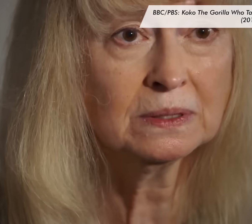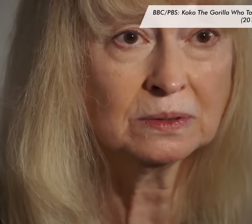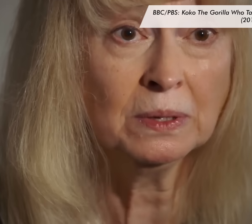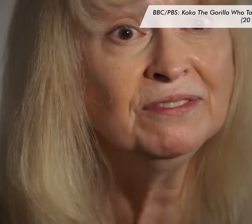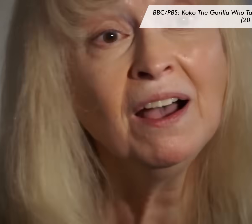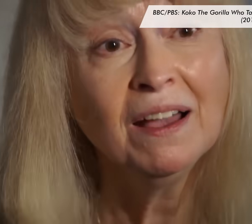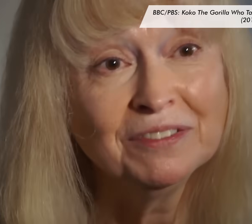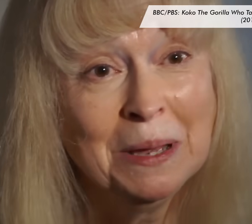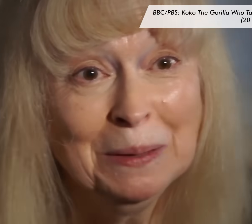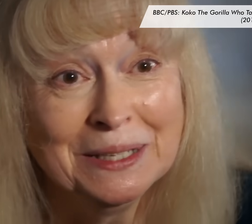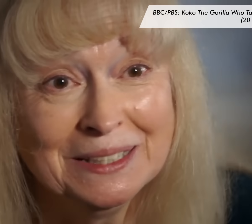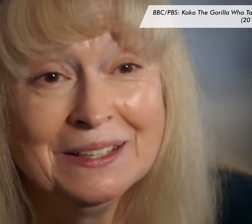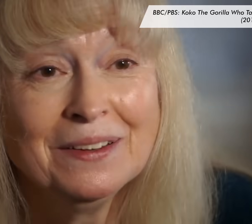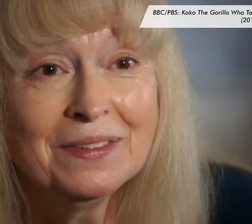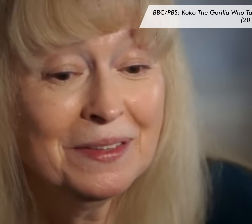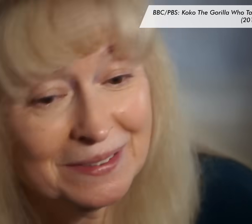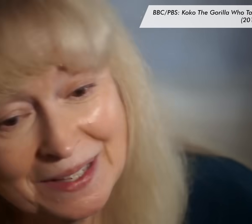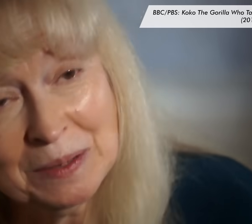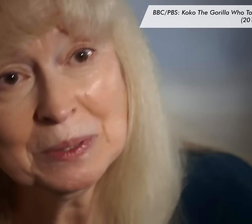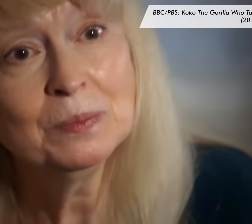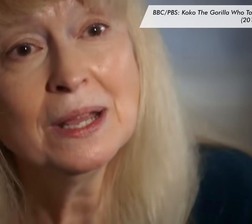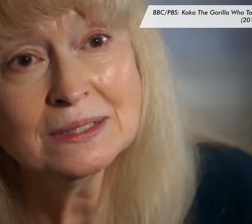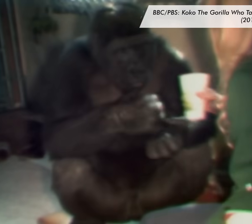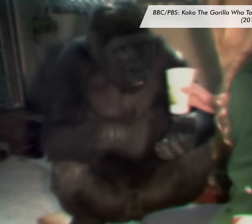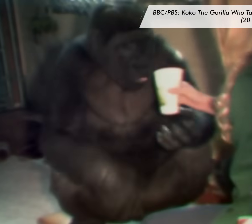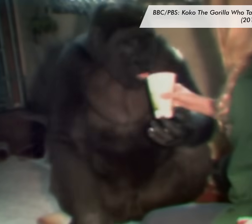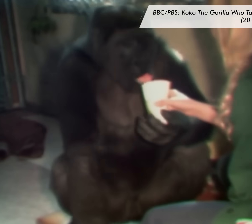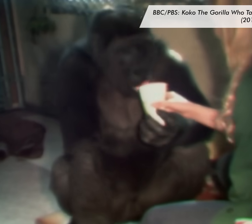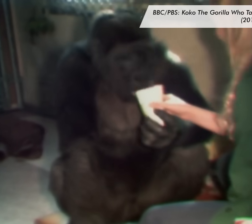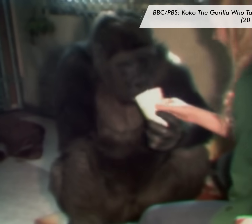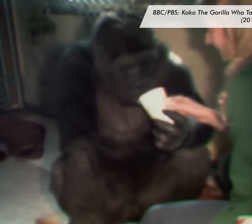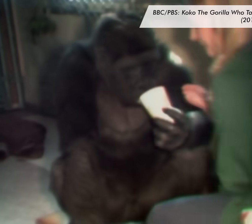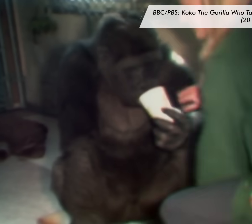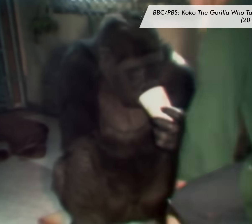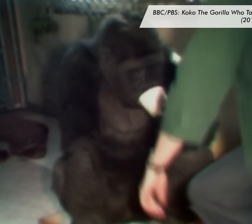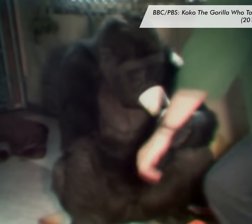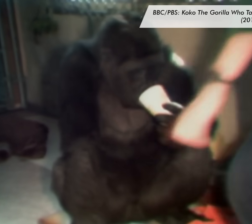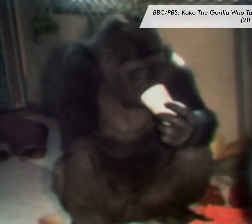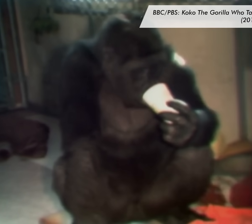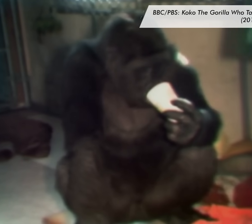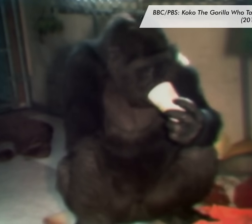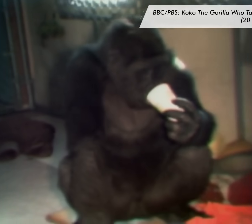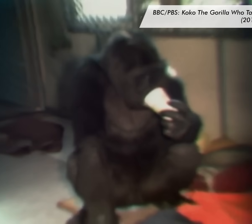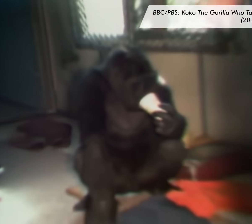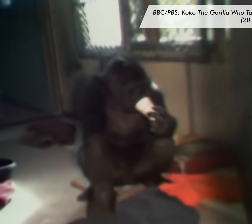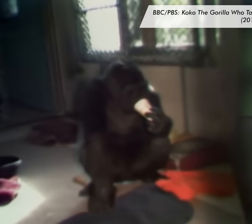There were 25, maybe that came and went. It's so difficult. Because it's based on relationships.